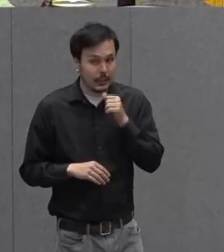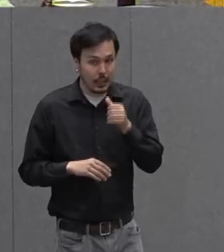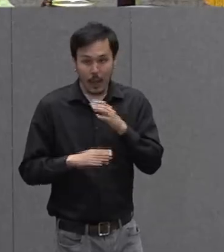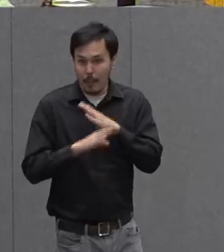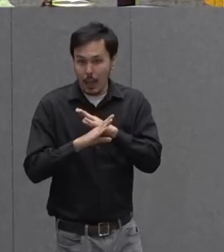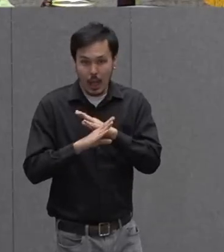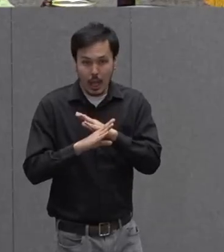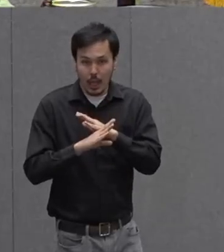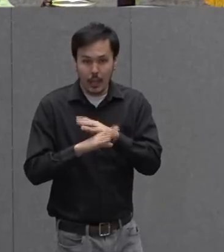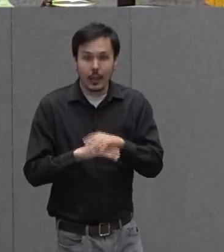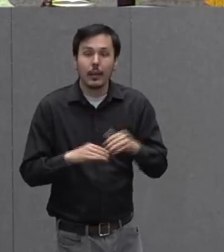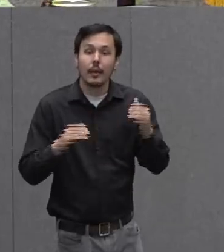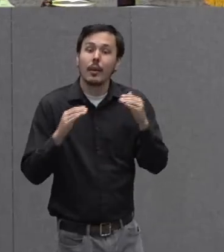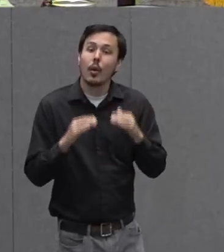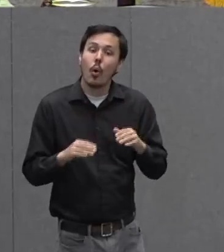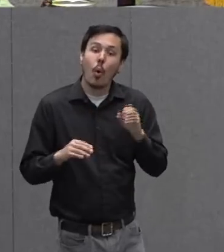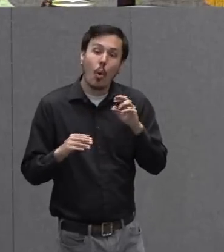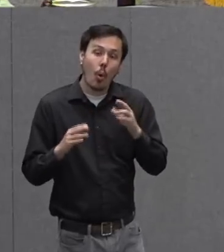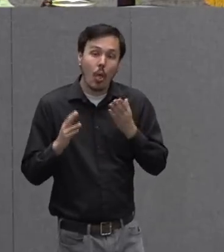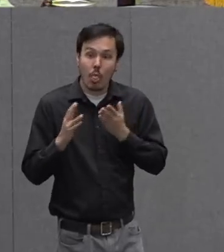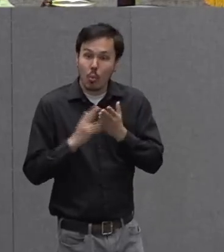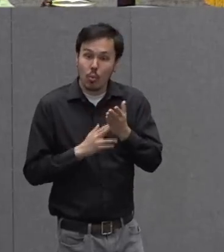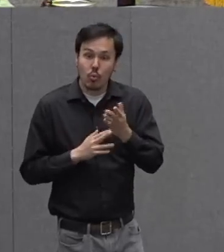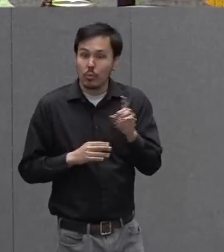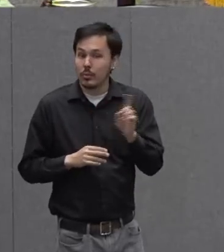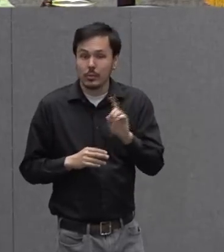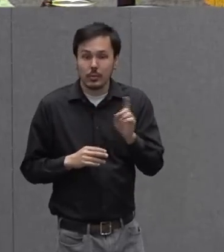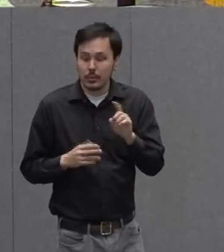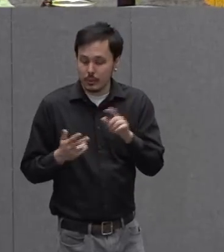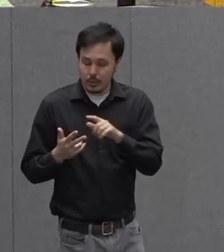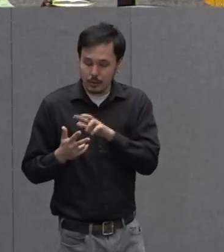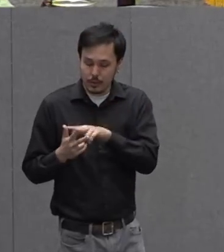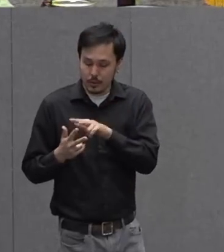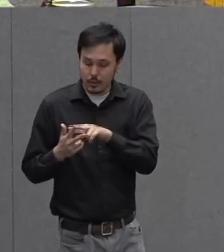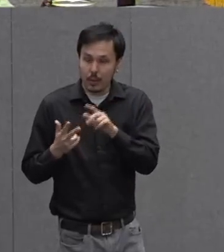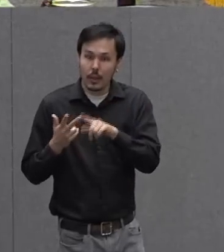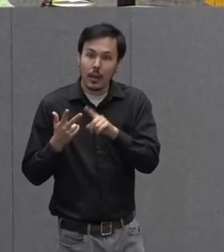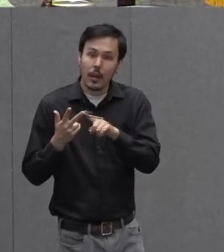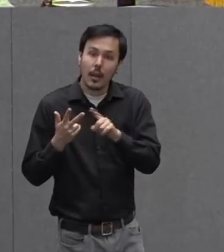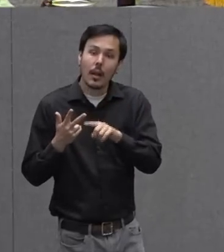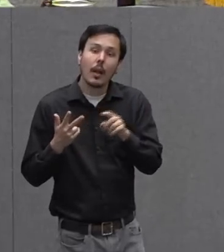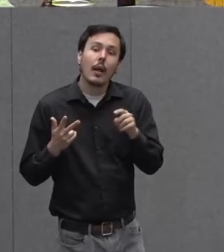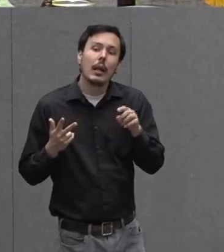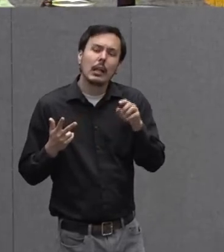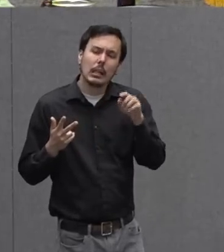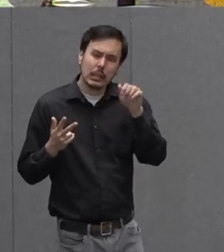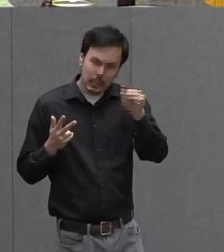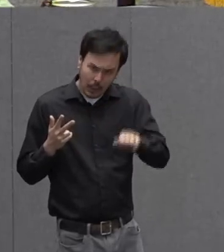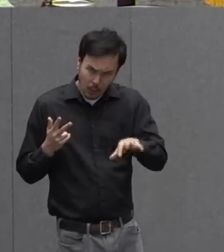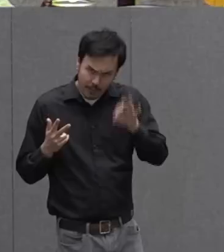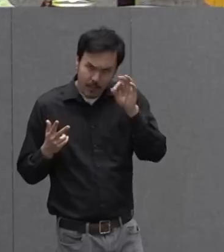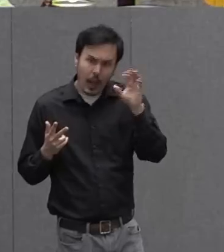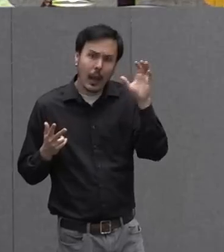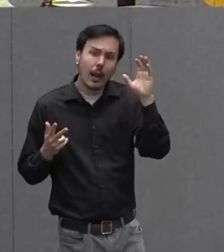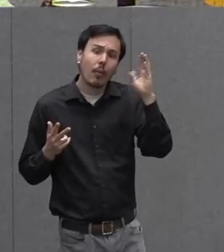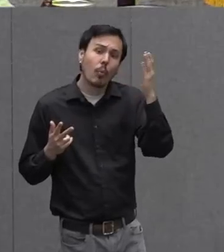Or it's going through, that's not happening either. Instead it's like a mirror, like a shiny metal.